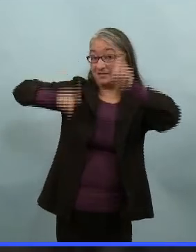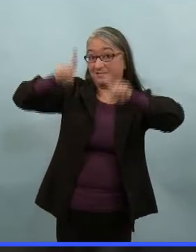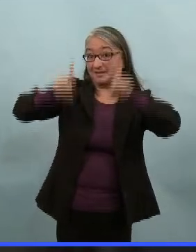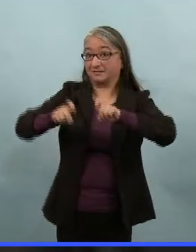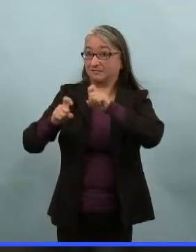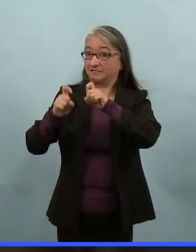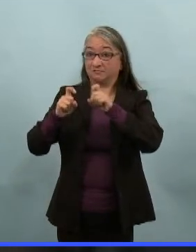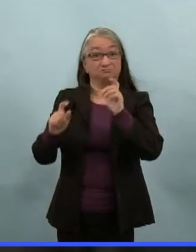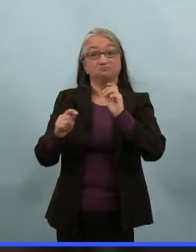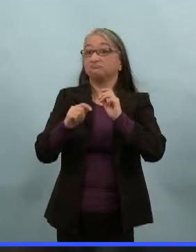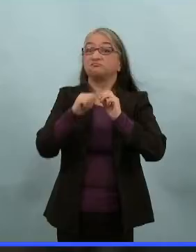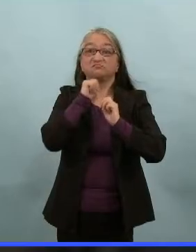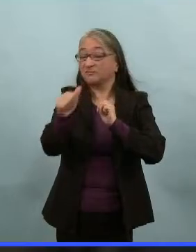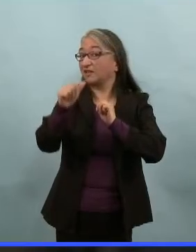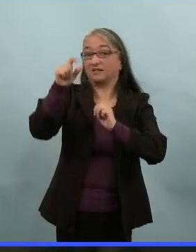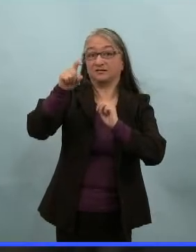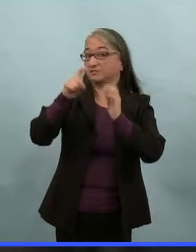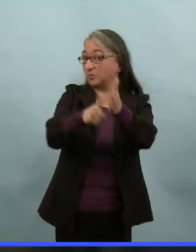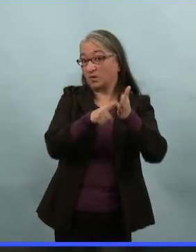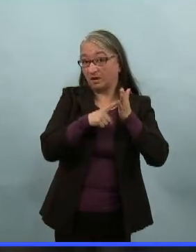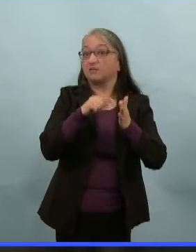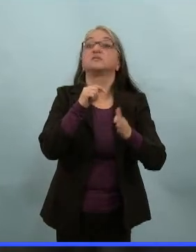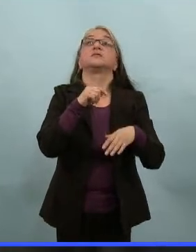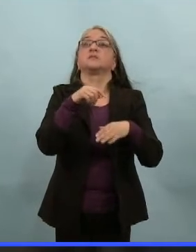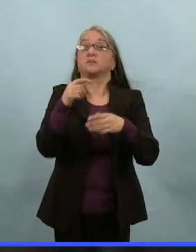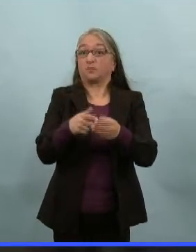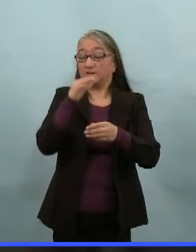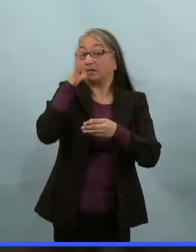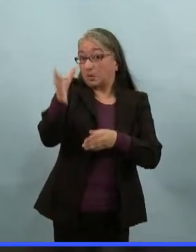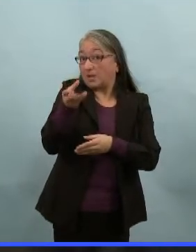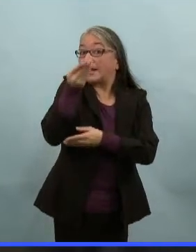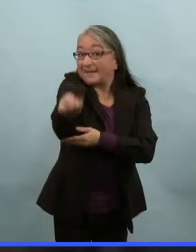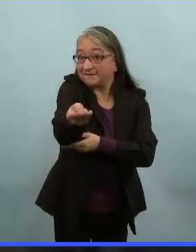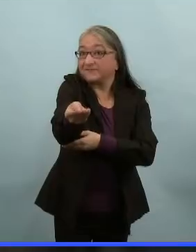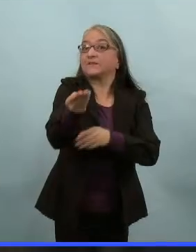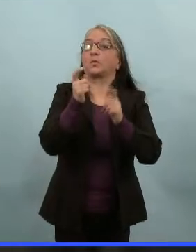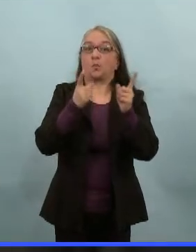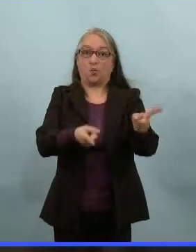then they would be given a rapid test to take home and instructions will be given with that as well